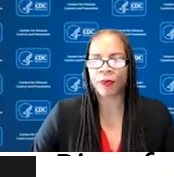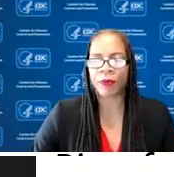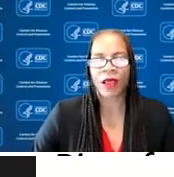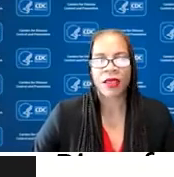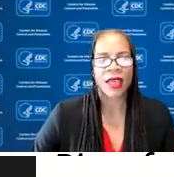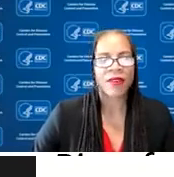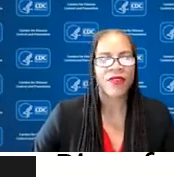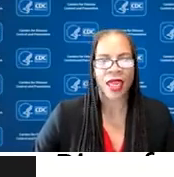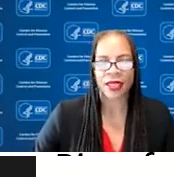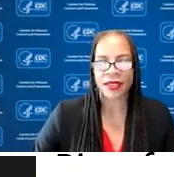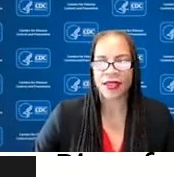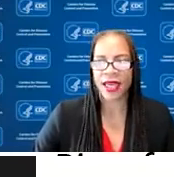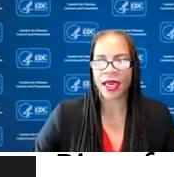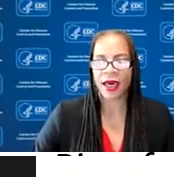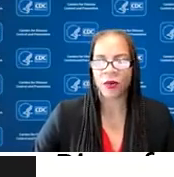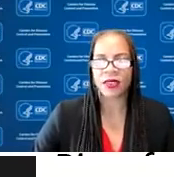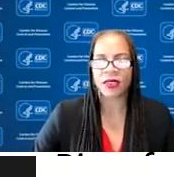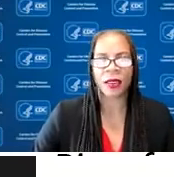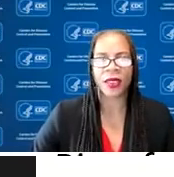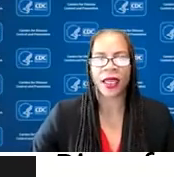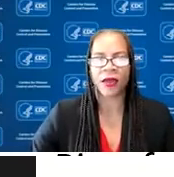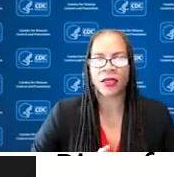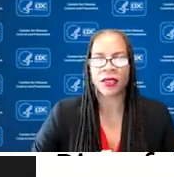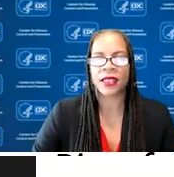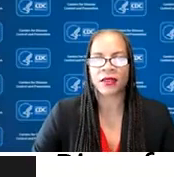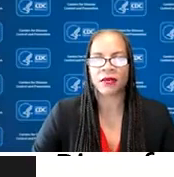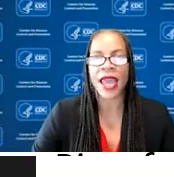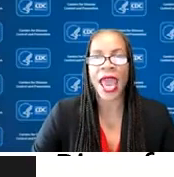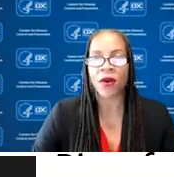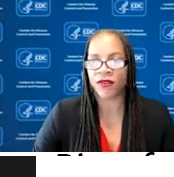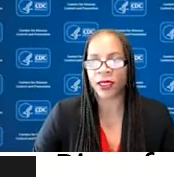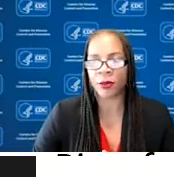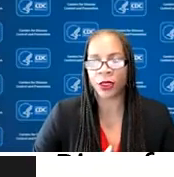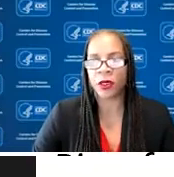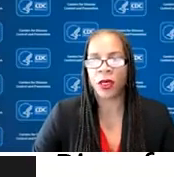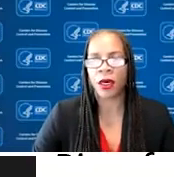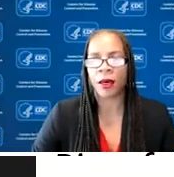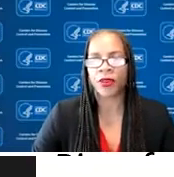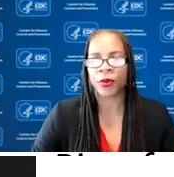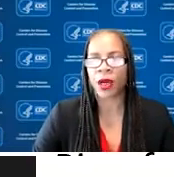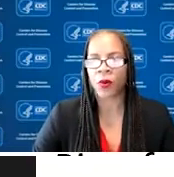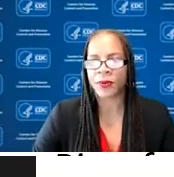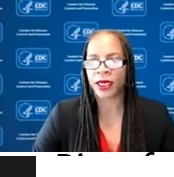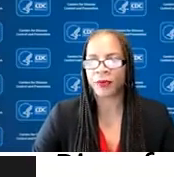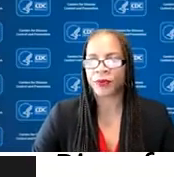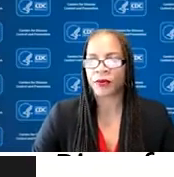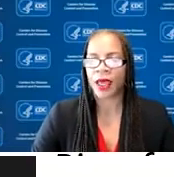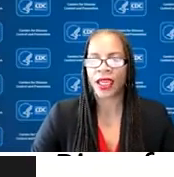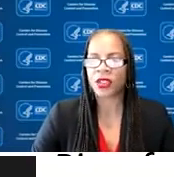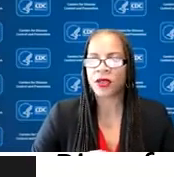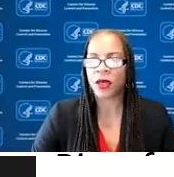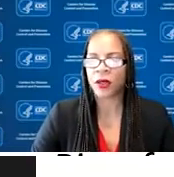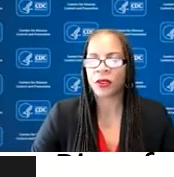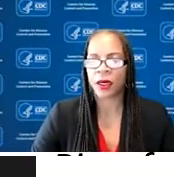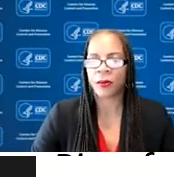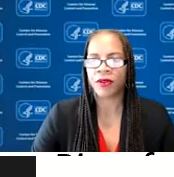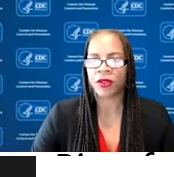some of the guidance that was developed and is now available through our website. I should note that